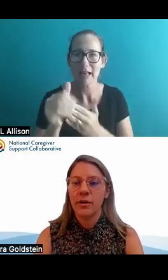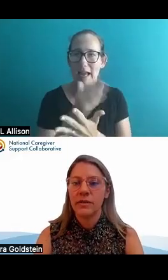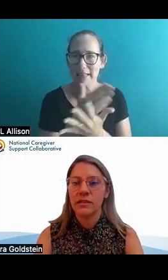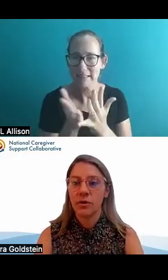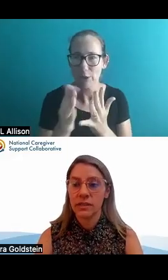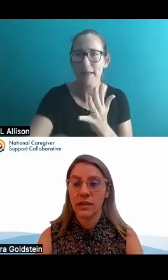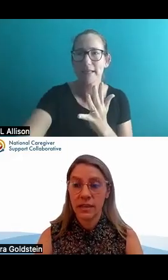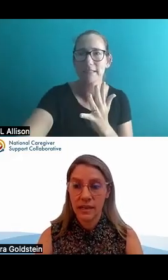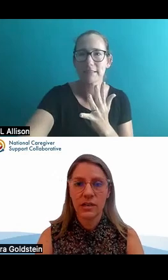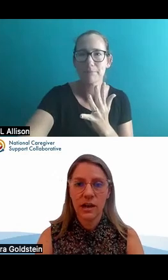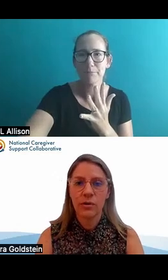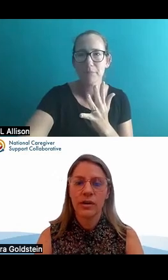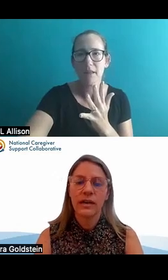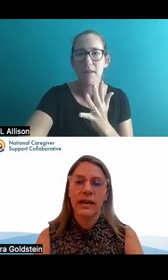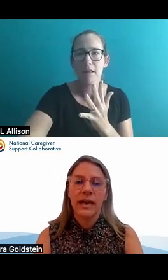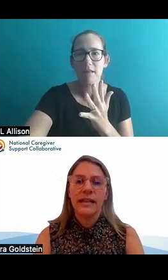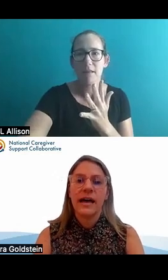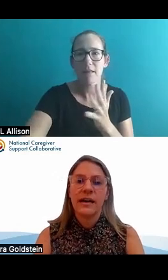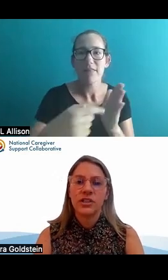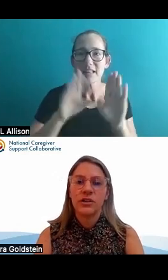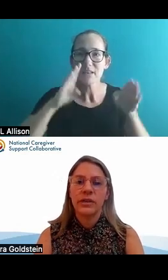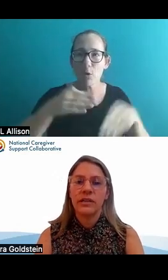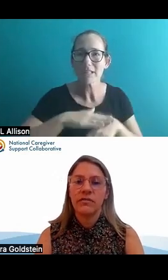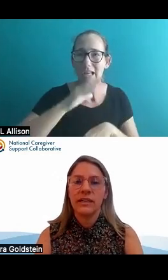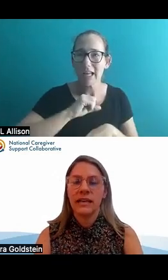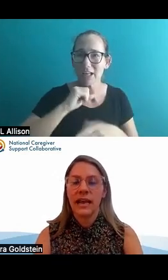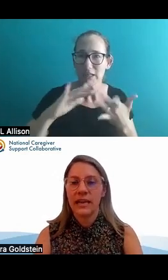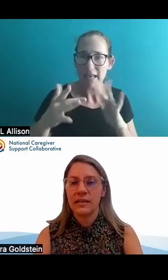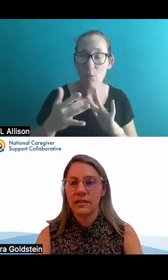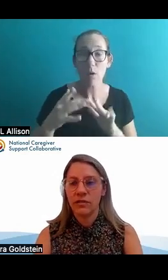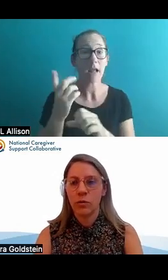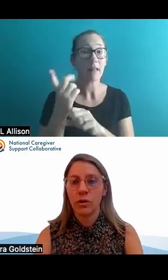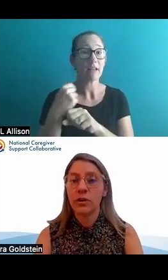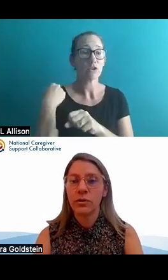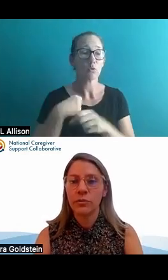This is focused on the aging network. Last year we convened eight different Work Groups